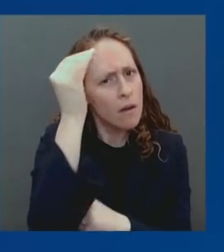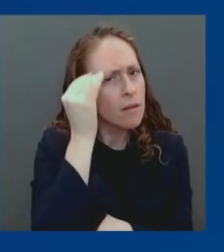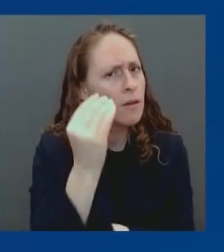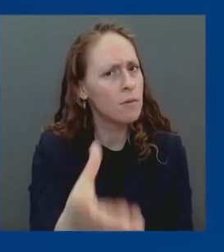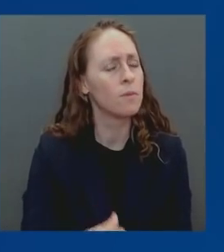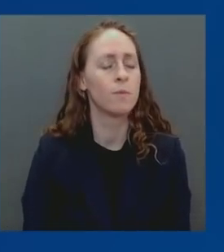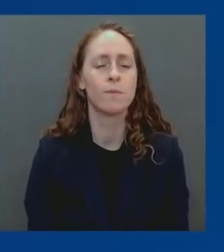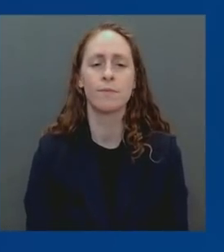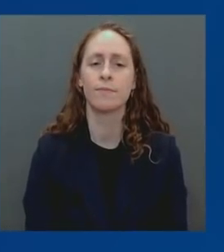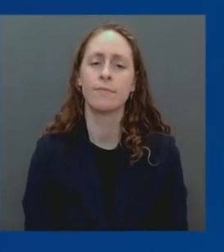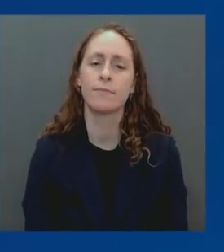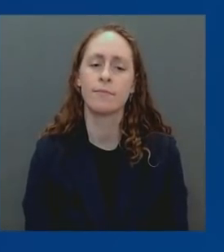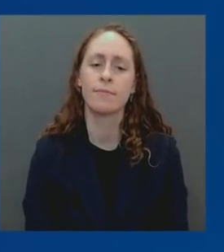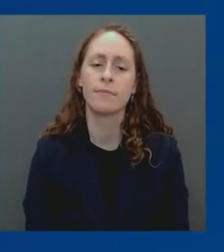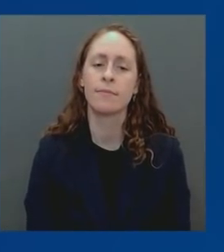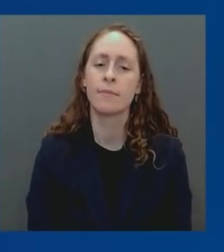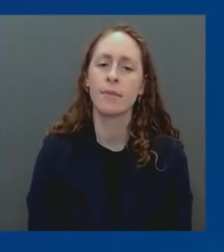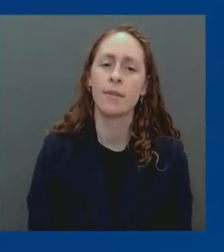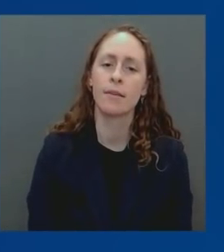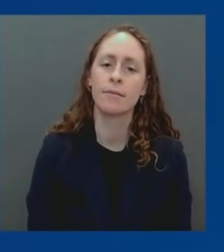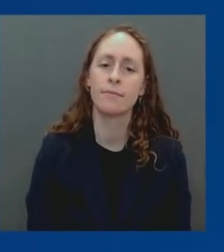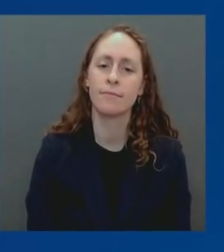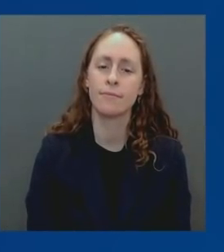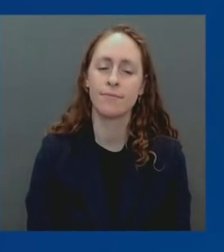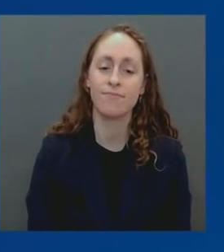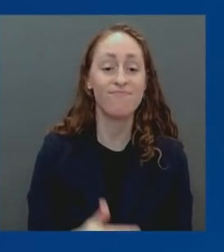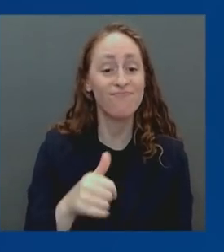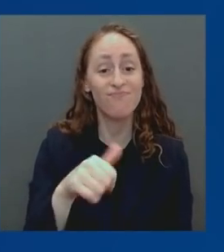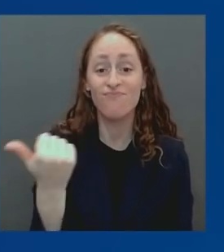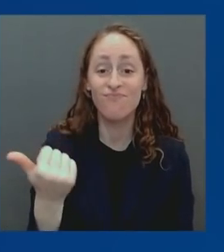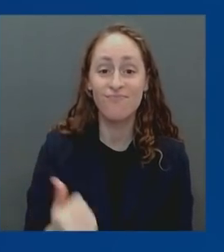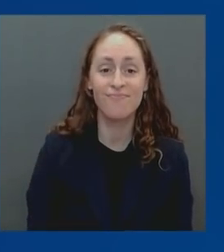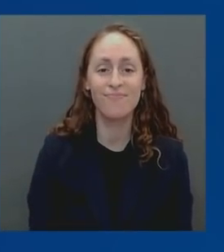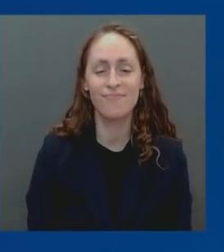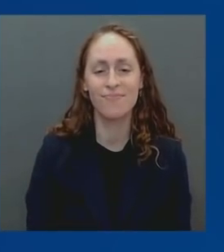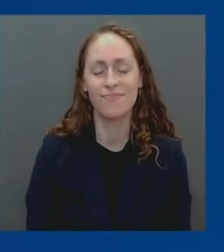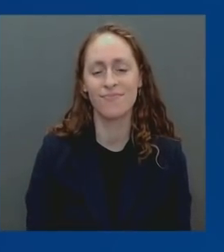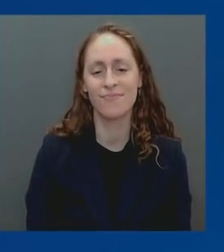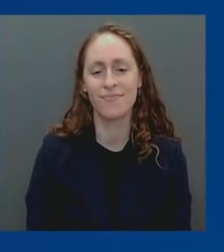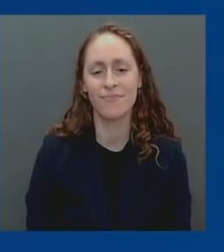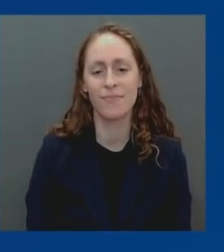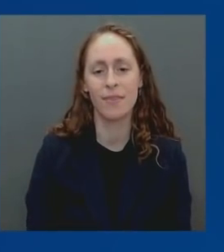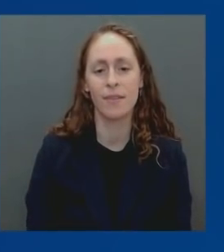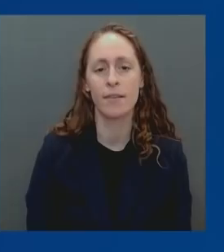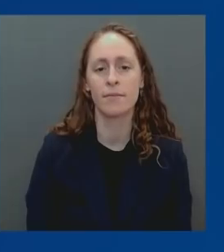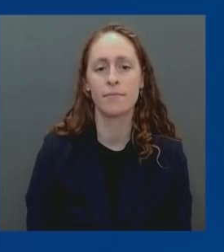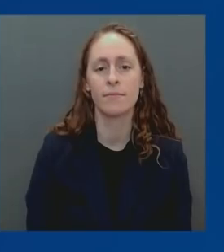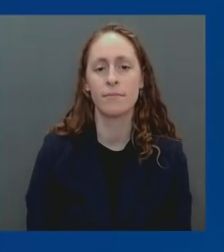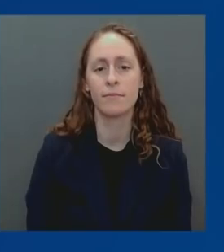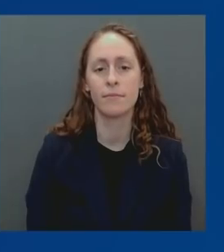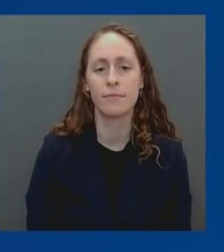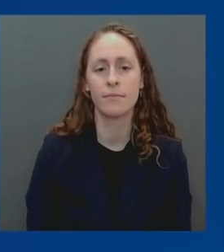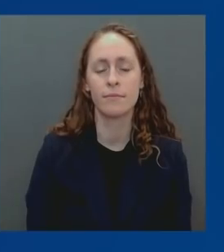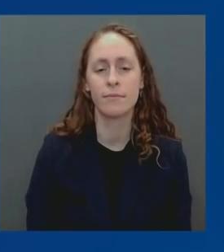The Press: Hi, thanks for taking my question. I was hoping, Jeff, you could be a little more -- when you said "short order" for the availability of those kid vaccines,